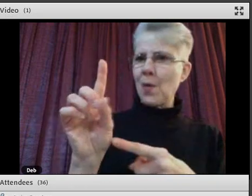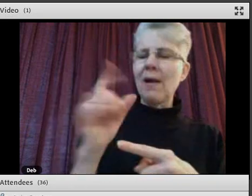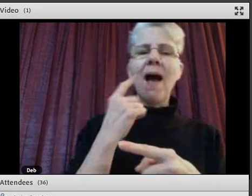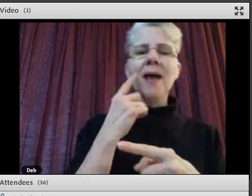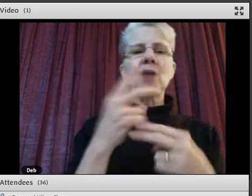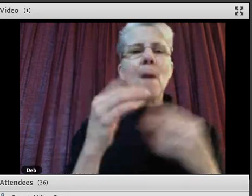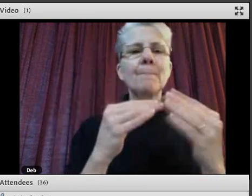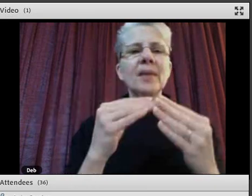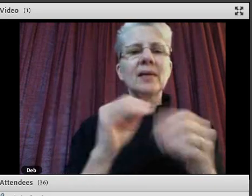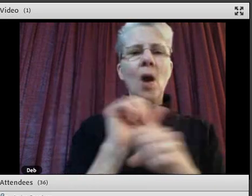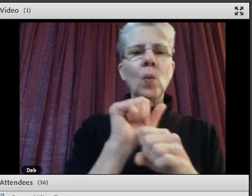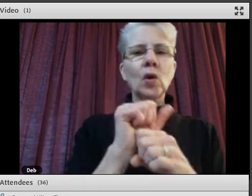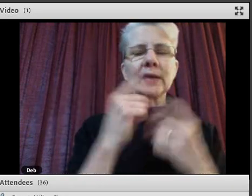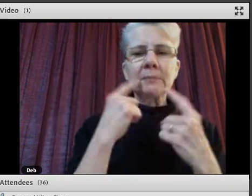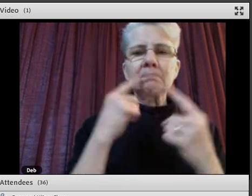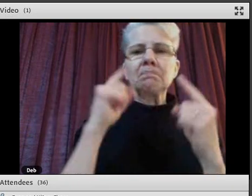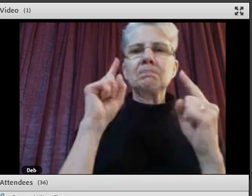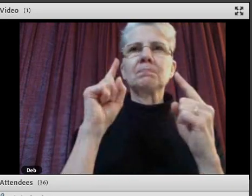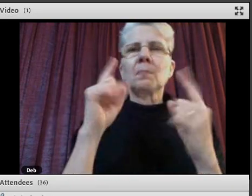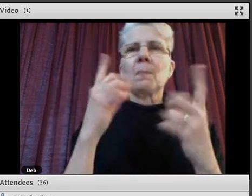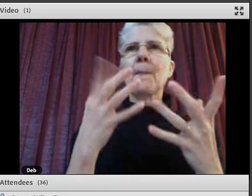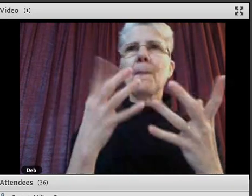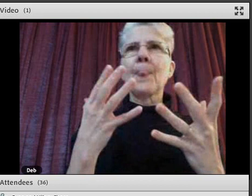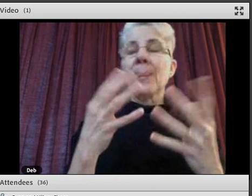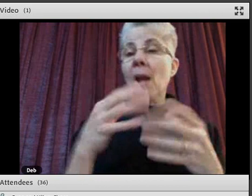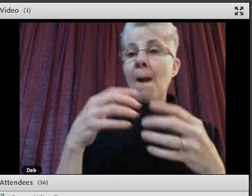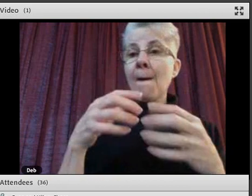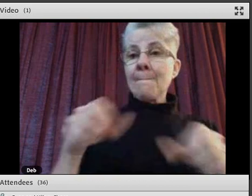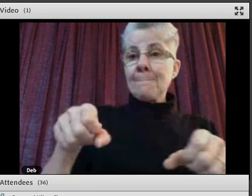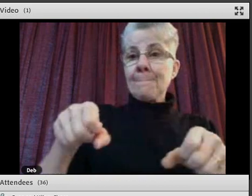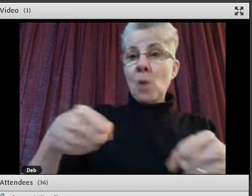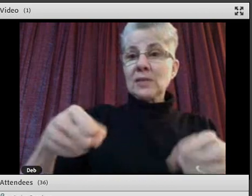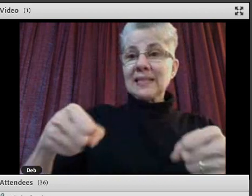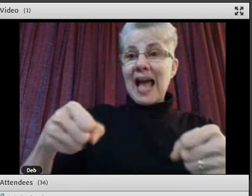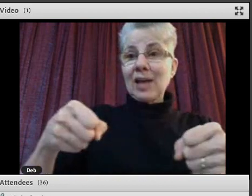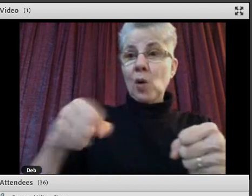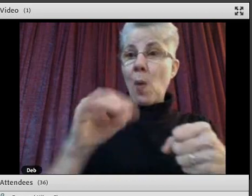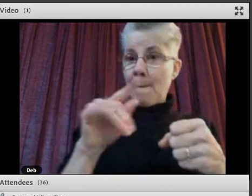I saw him build a little working motorcycle,